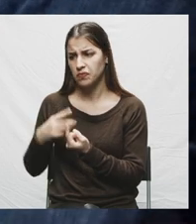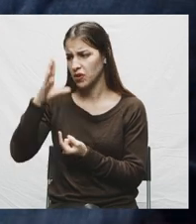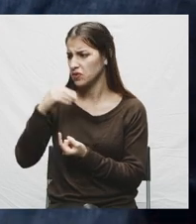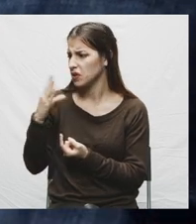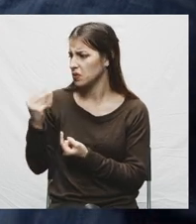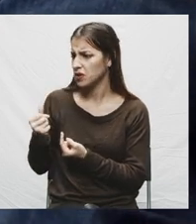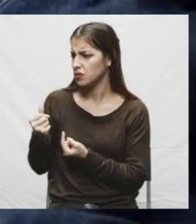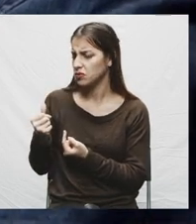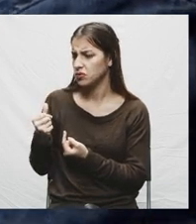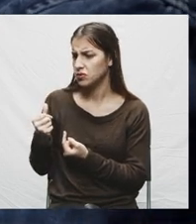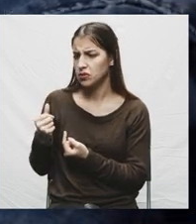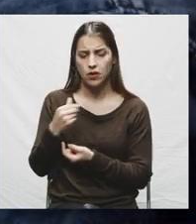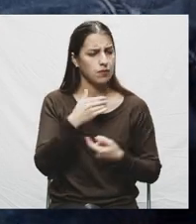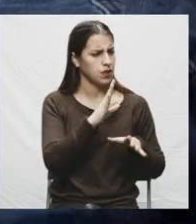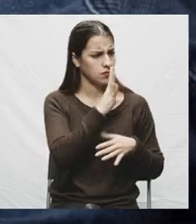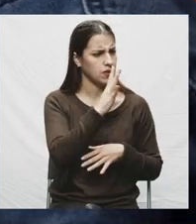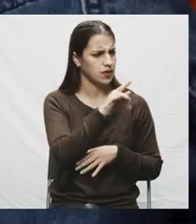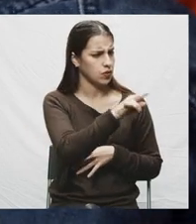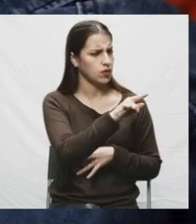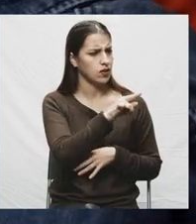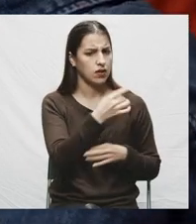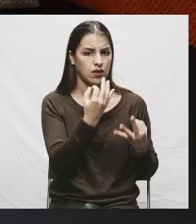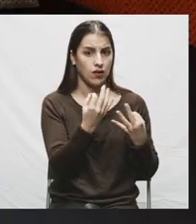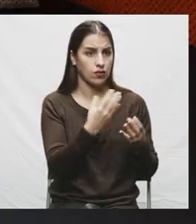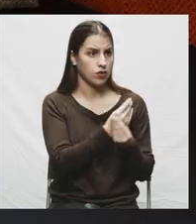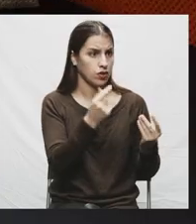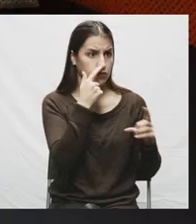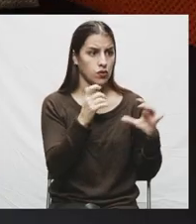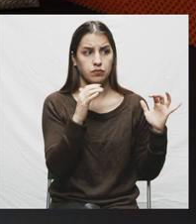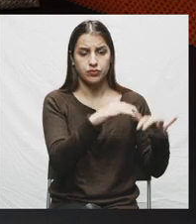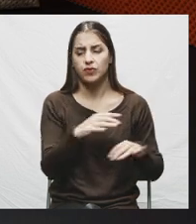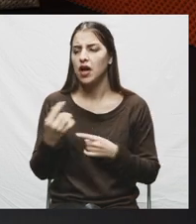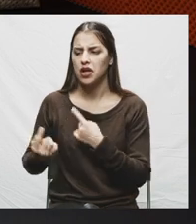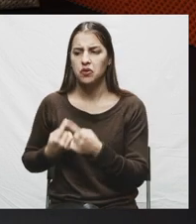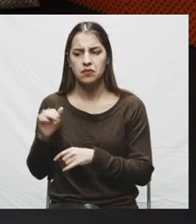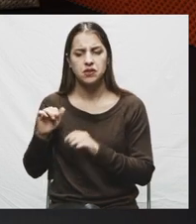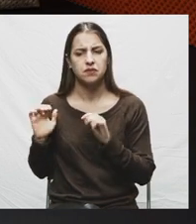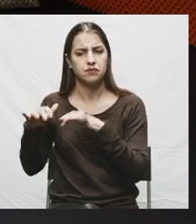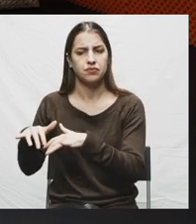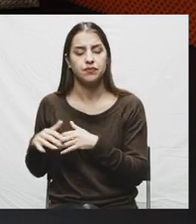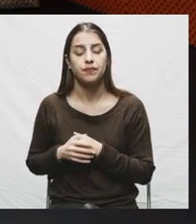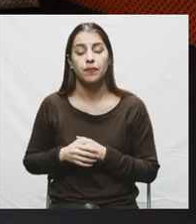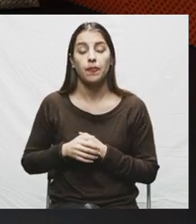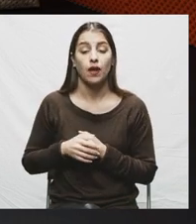We were. Don’t know how many though but… But it seemed to you, that there was a sudden affluence? There was some affluence!